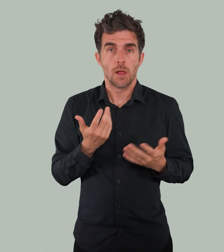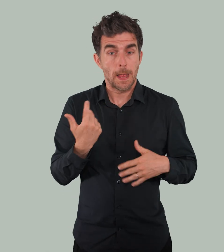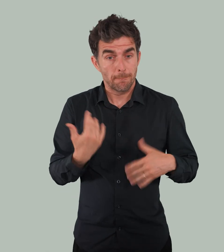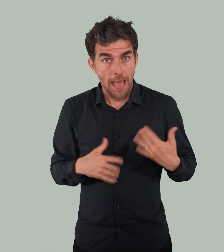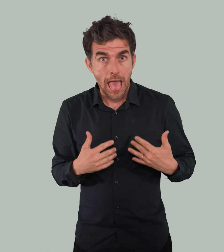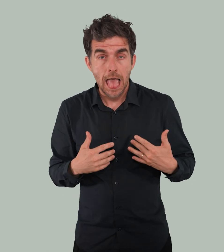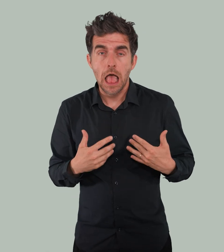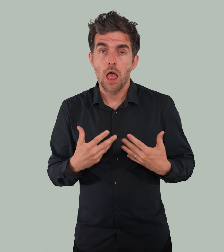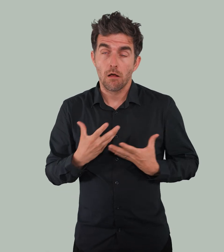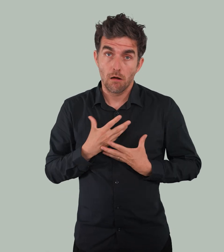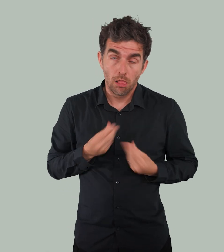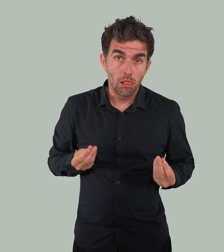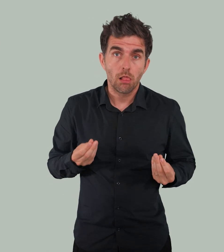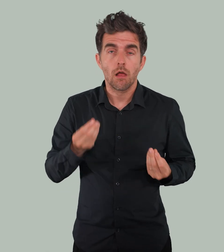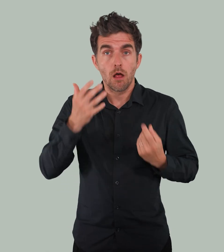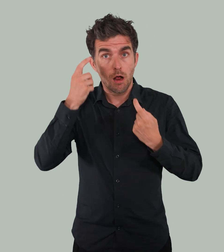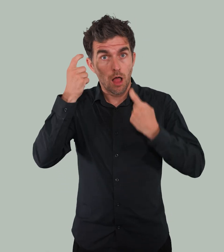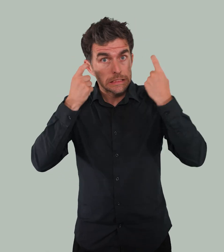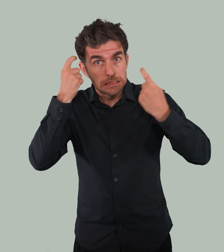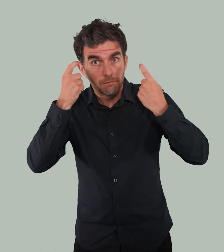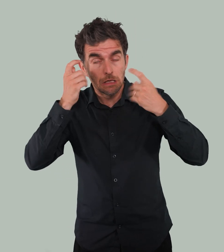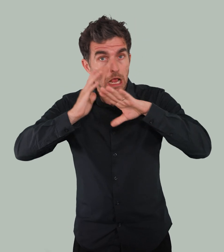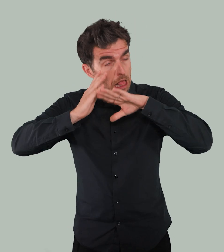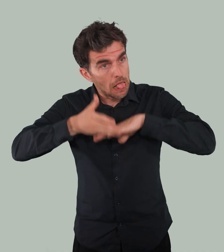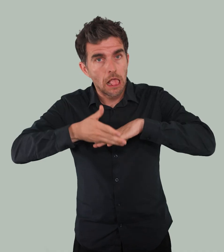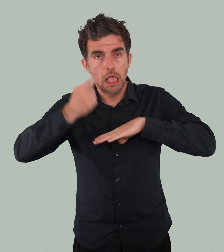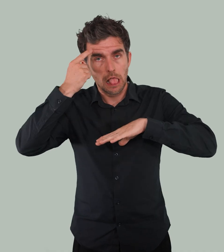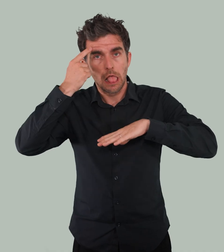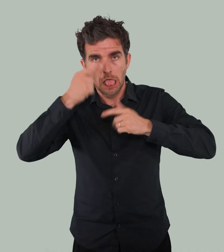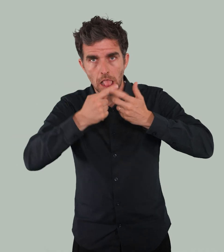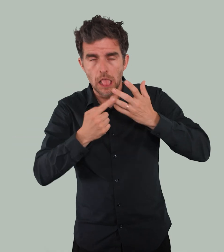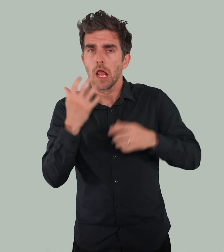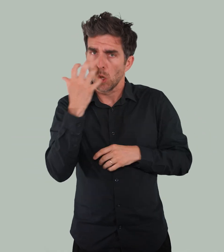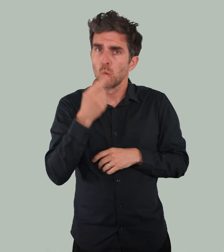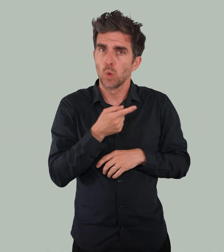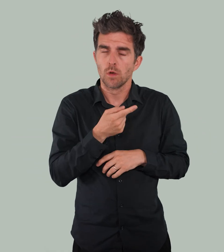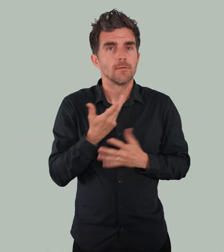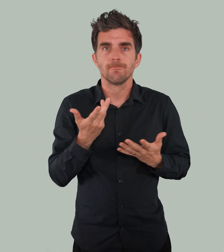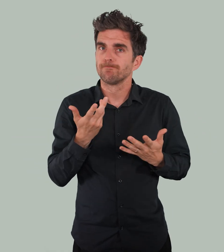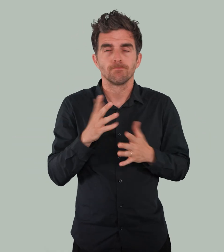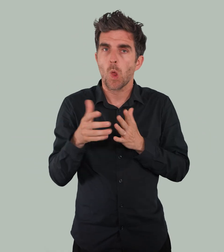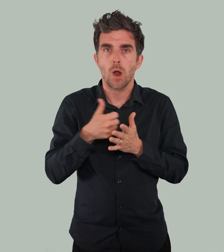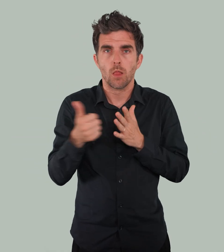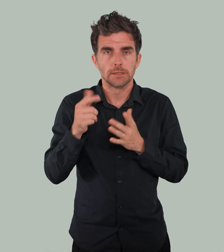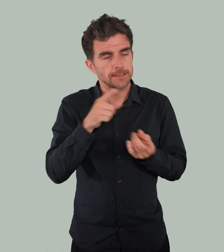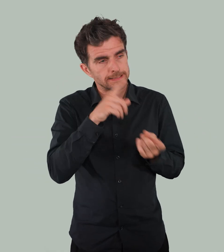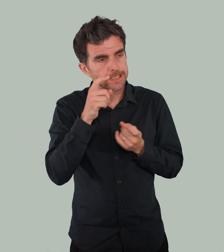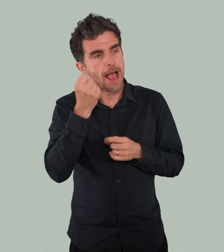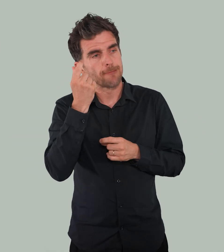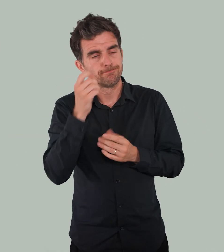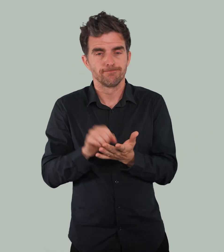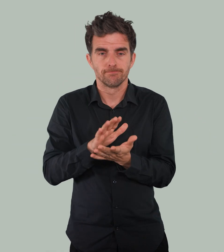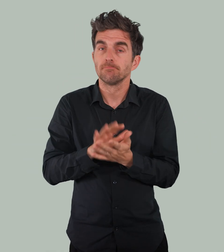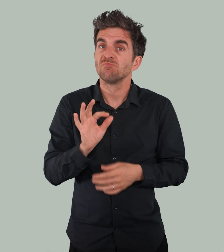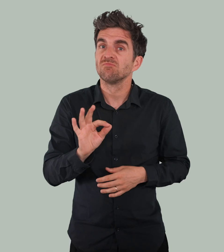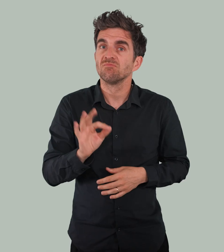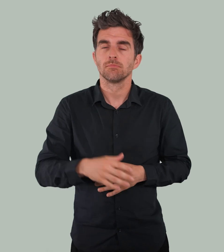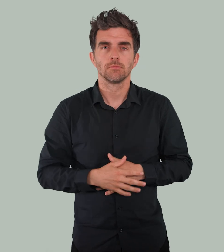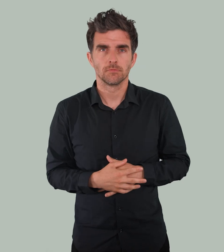pain, fatigue and cognitive effort are not always fully taken into account.